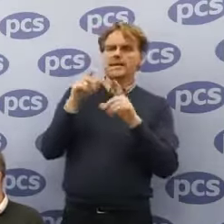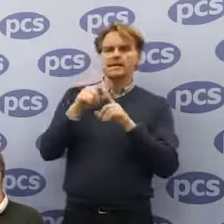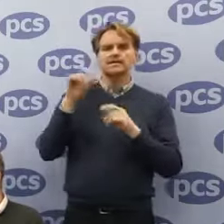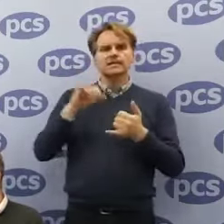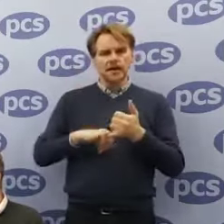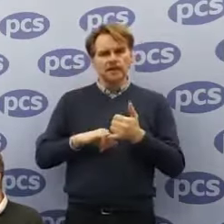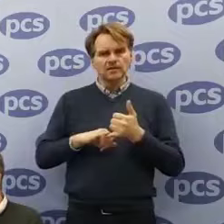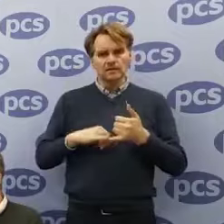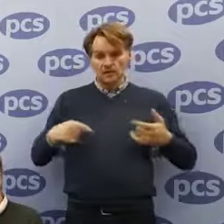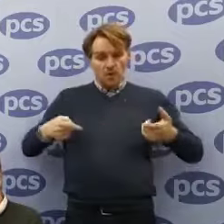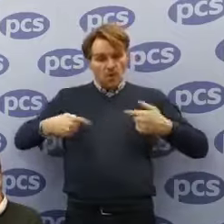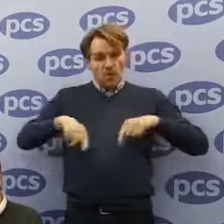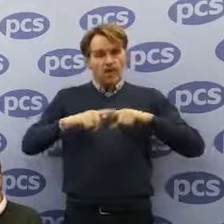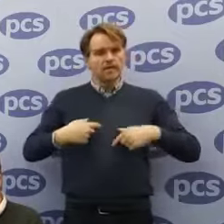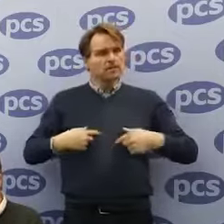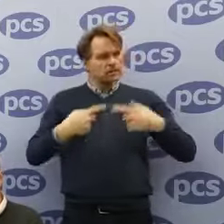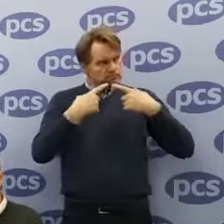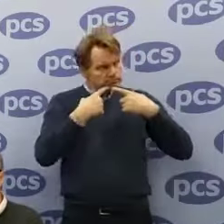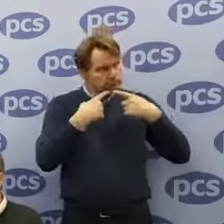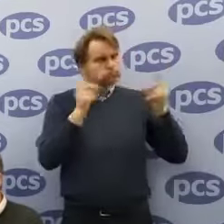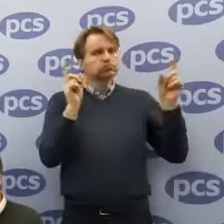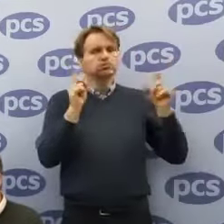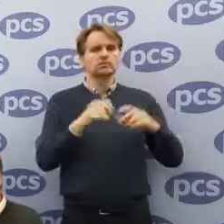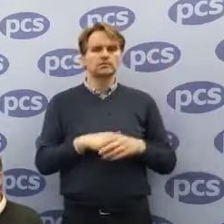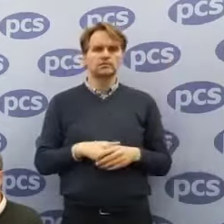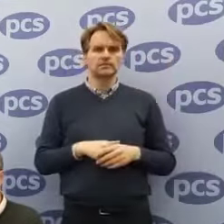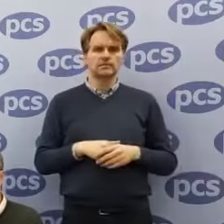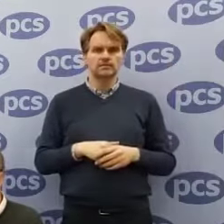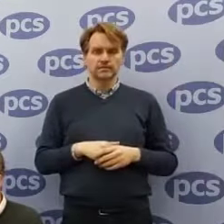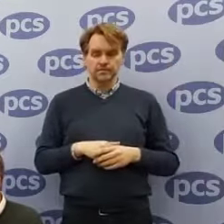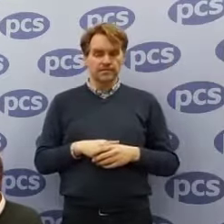across - without us, the government will grind - the country would grind to a halt